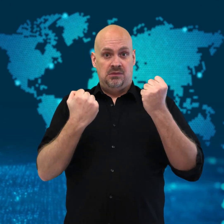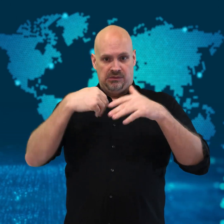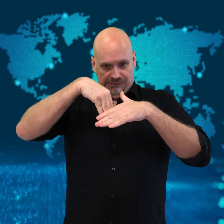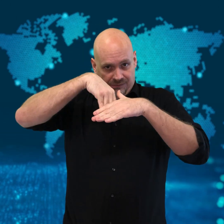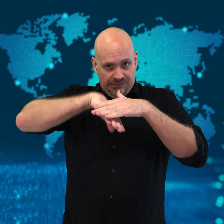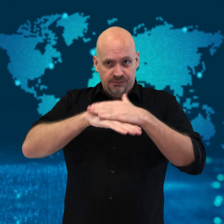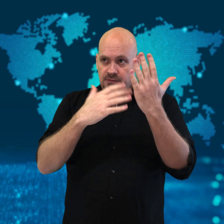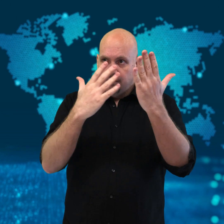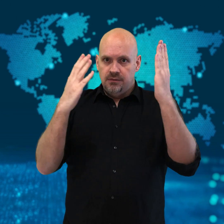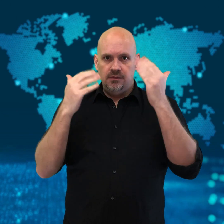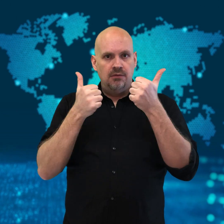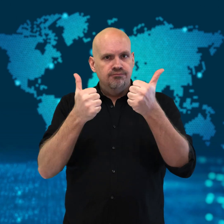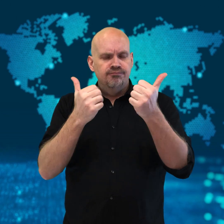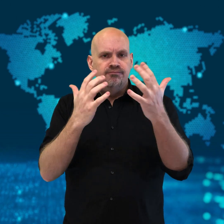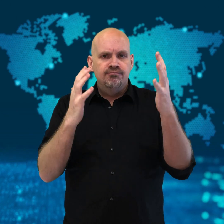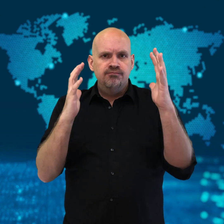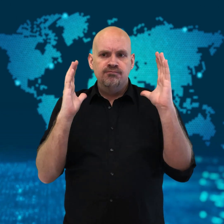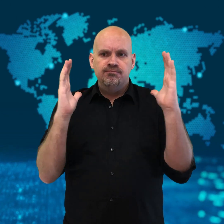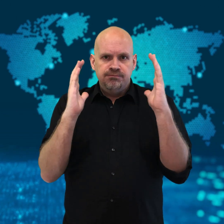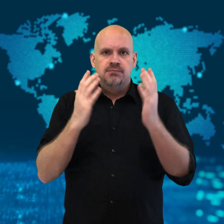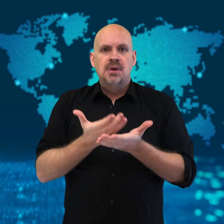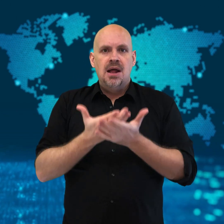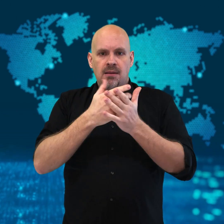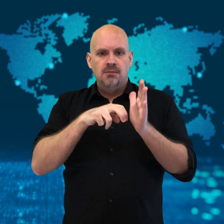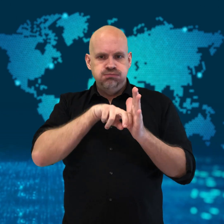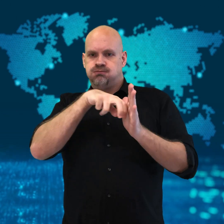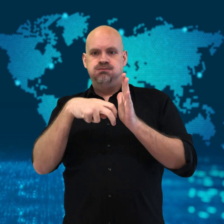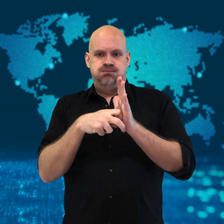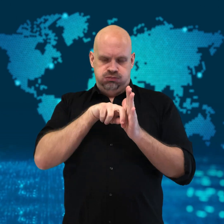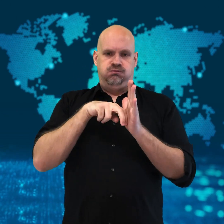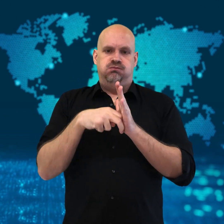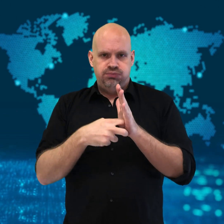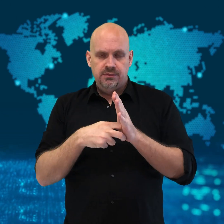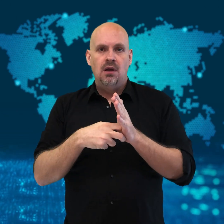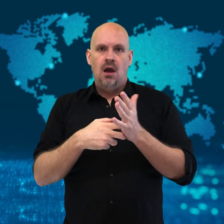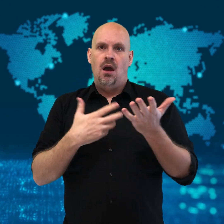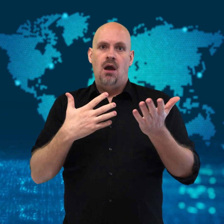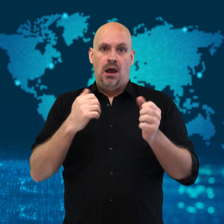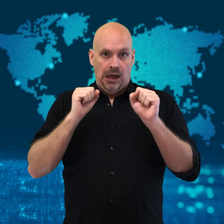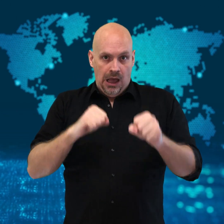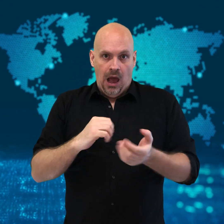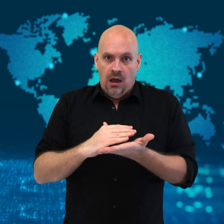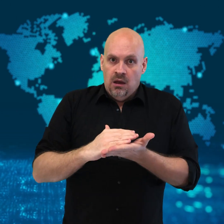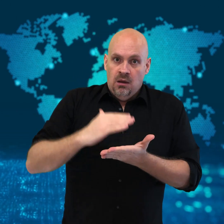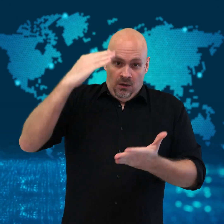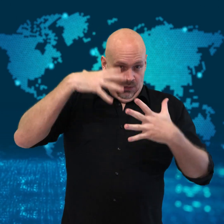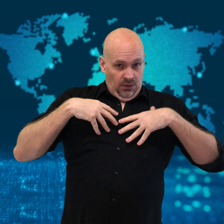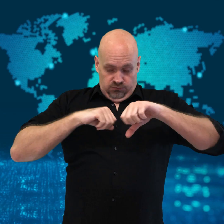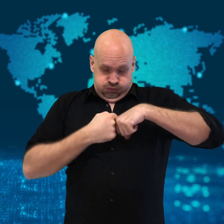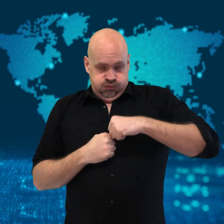It is not believed that drugs or alcohol were involved.